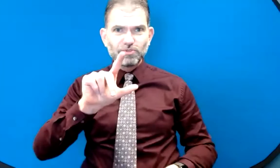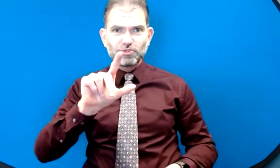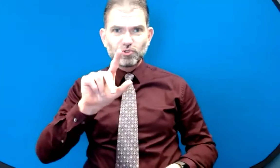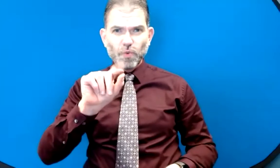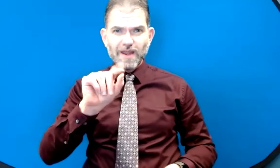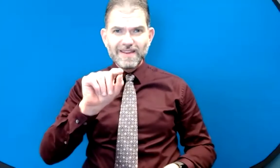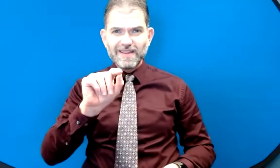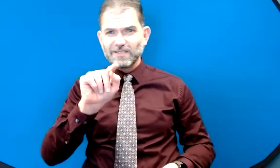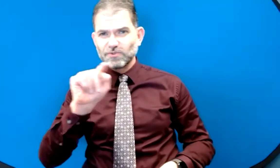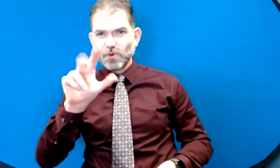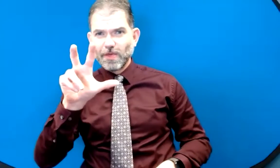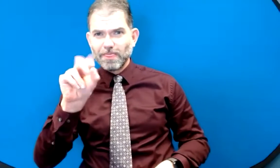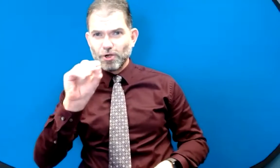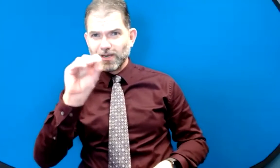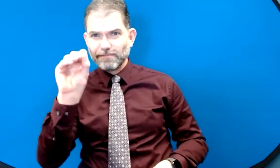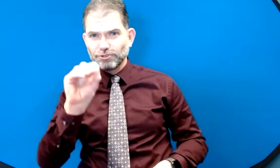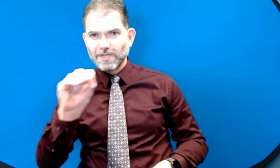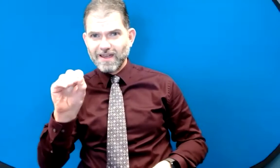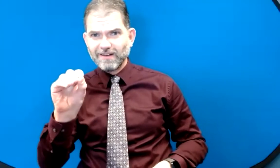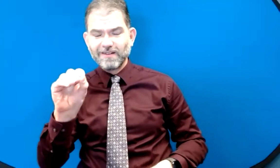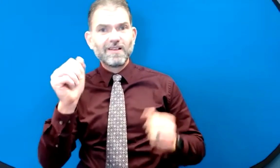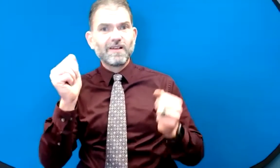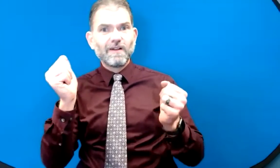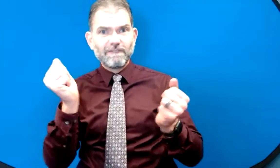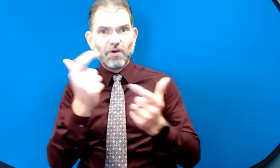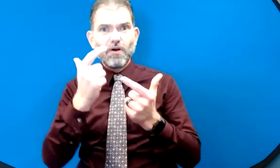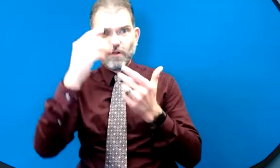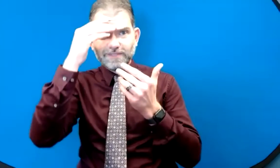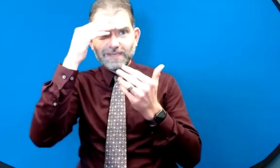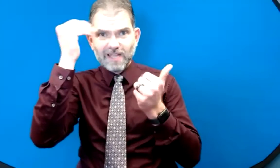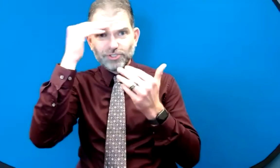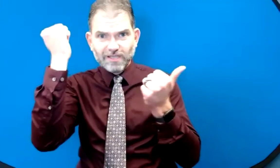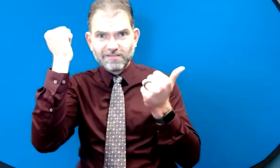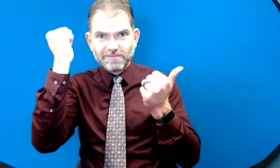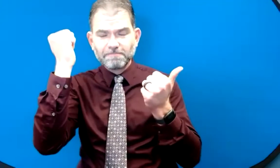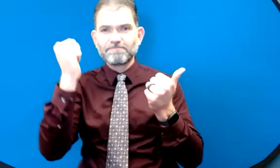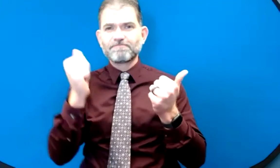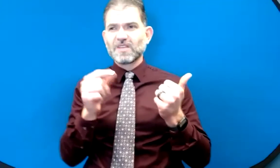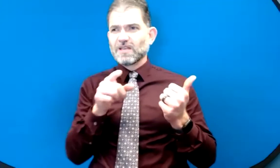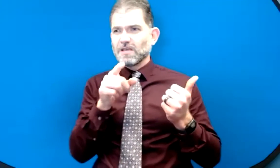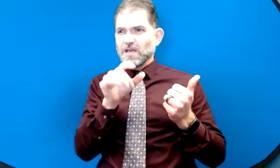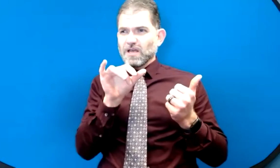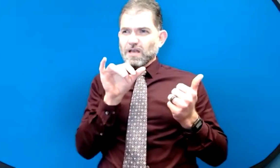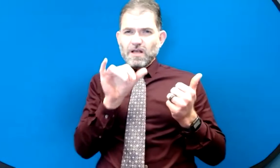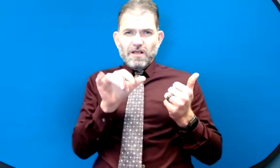ASL Interpreter: So that comes on ASL Interpreter: in about 20 to 30 ASL Interpreter: of all dementia